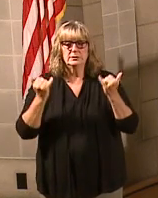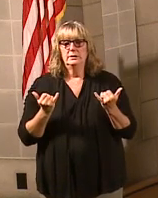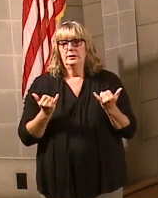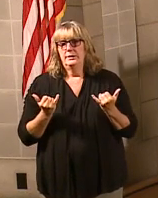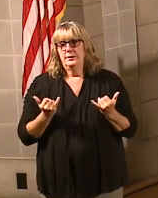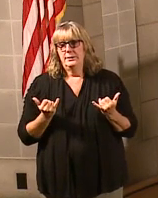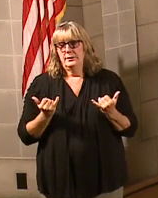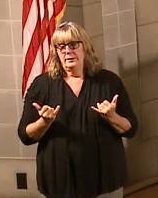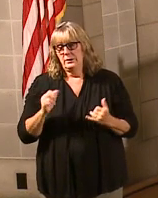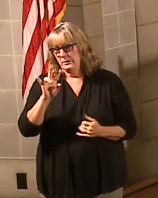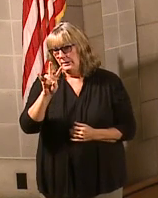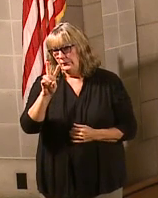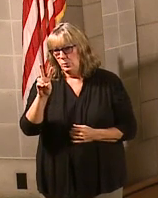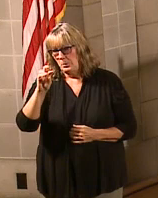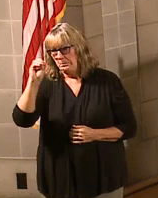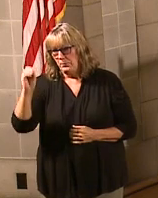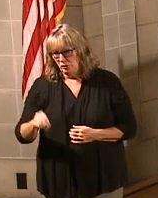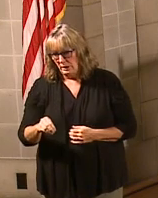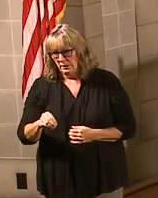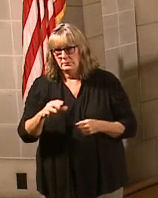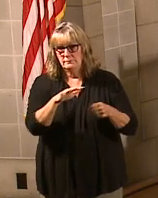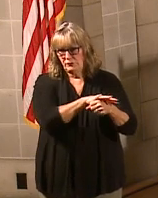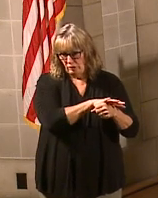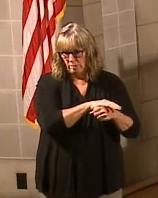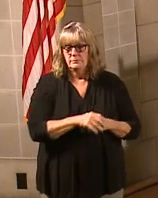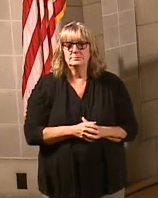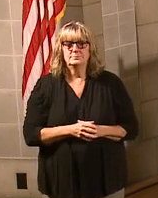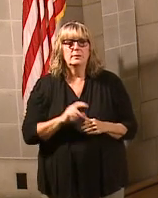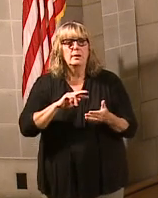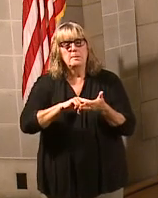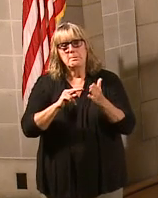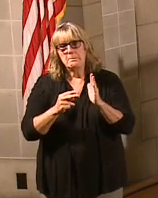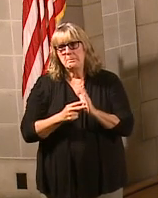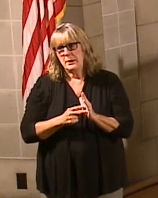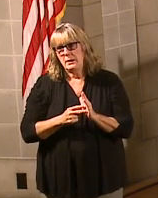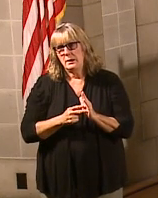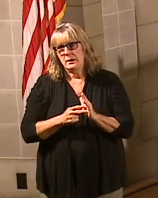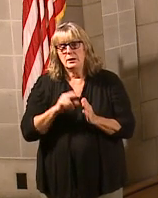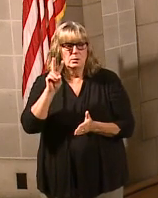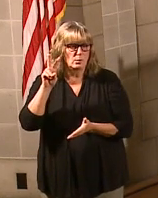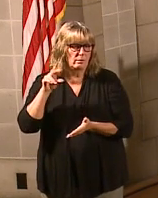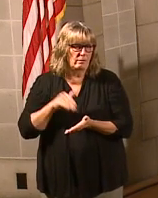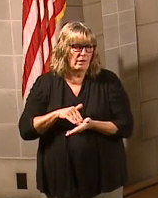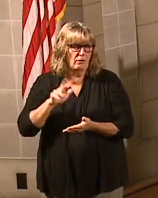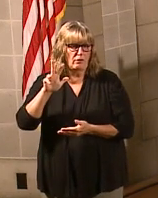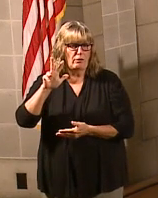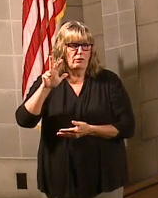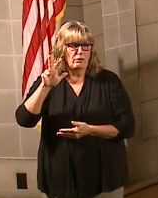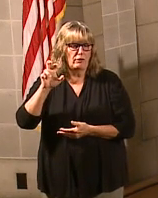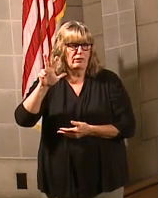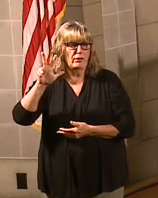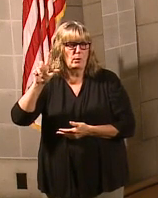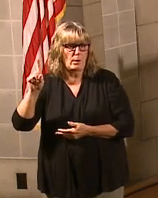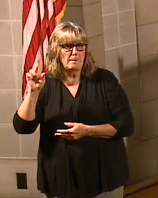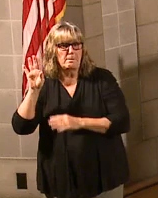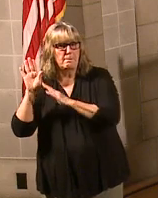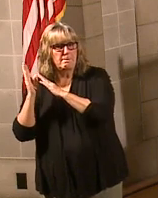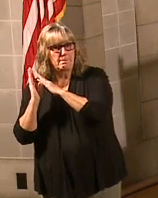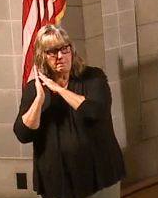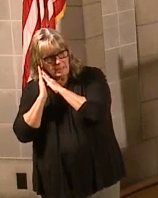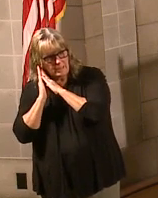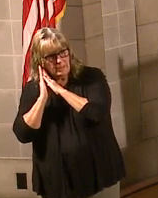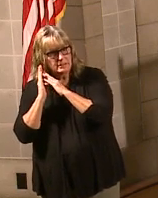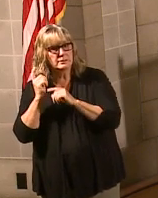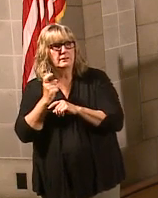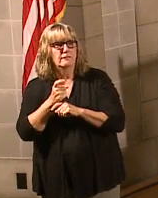ARE ON THE HOSPITAL CAPACITY.